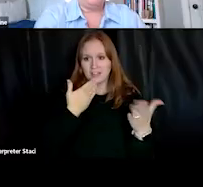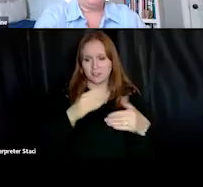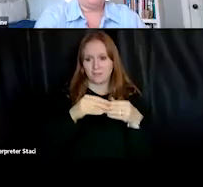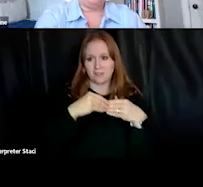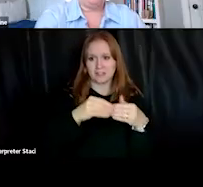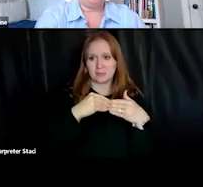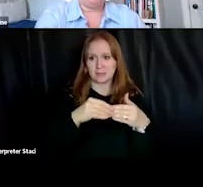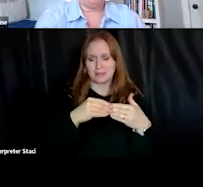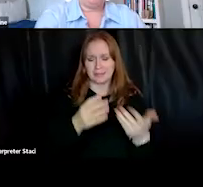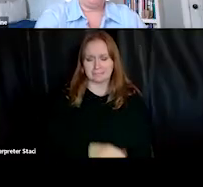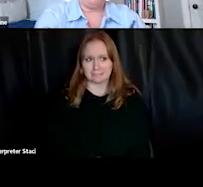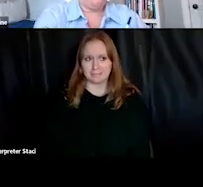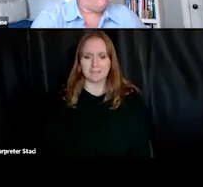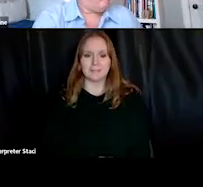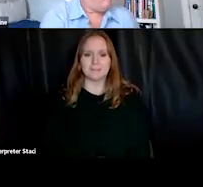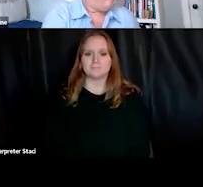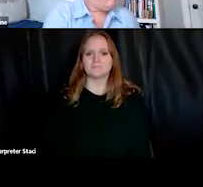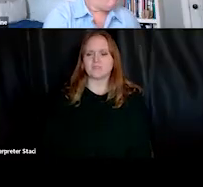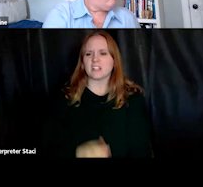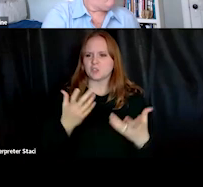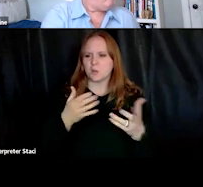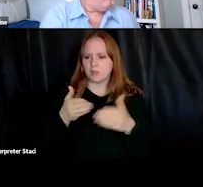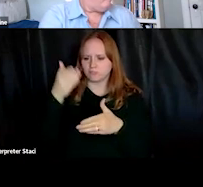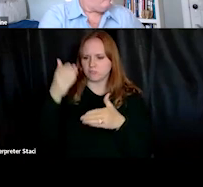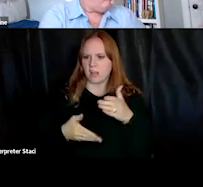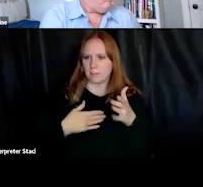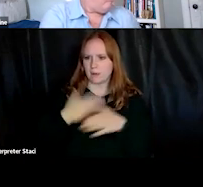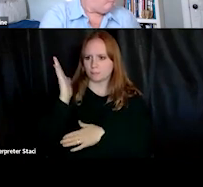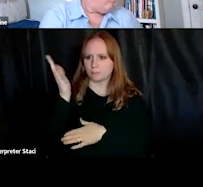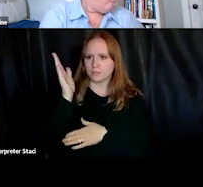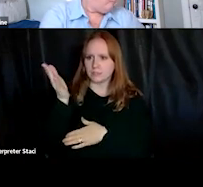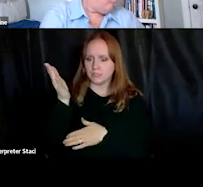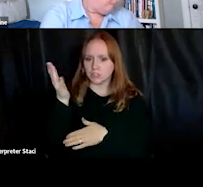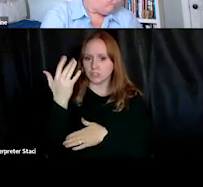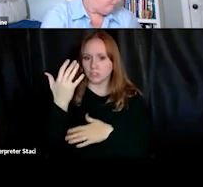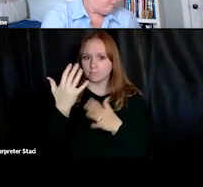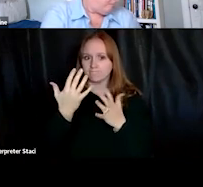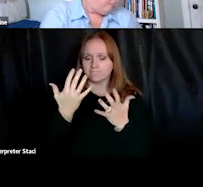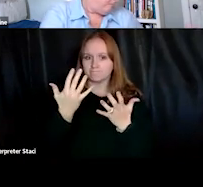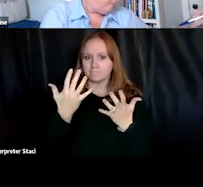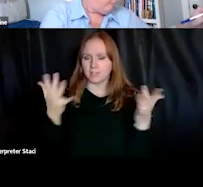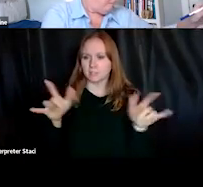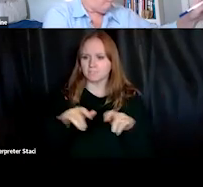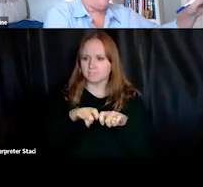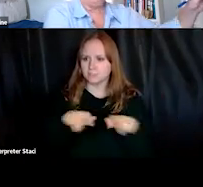I just wanted to wrap up my presentation by very quickly sharing how the Texas Balance of State continuum